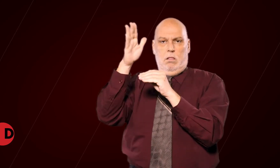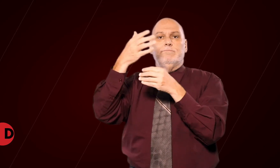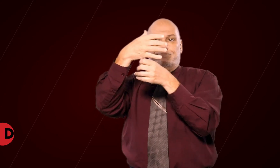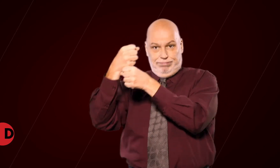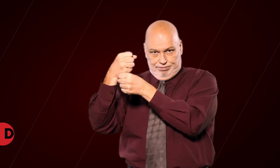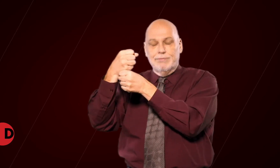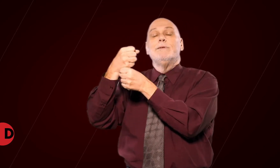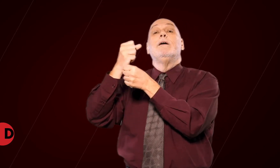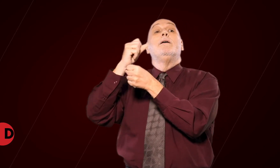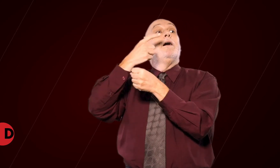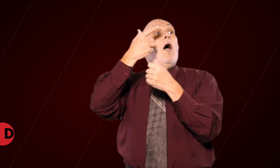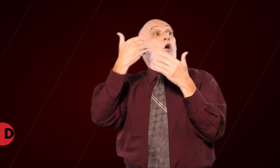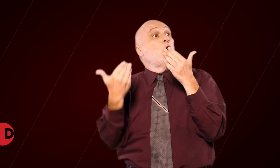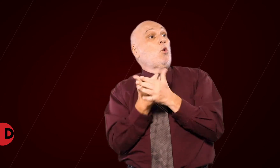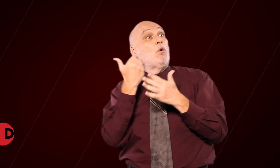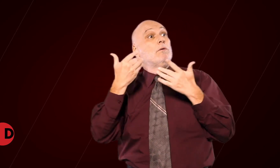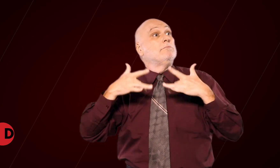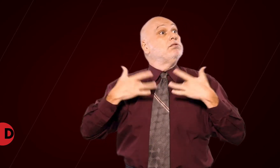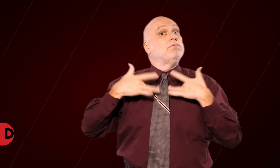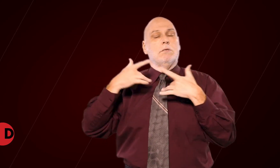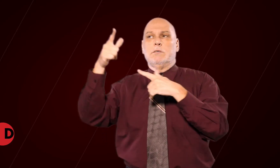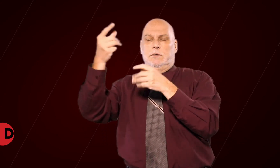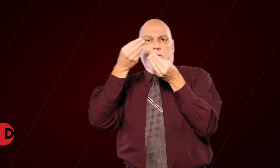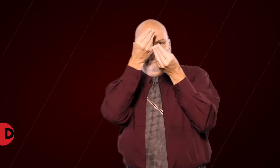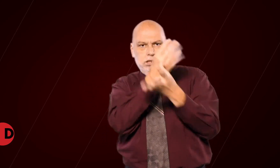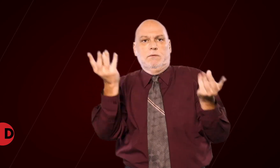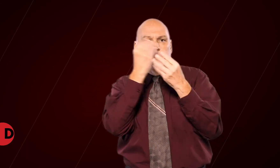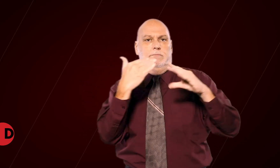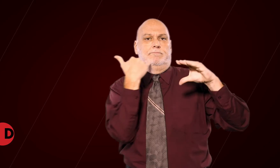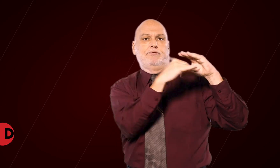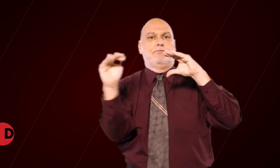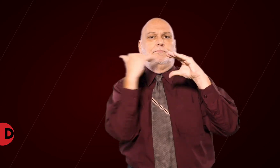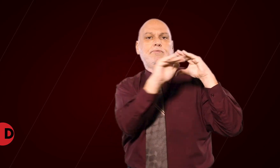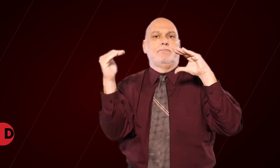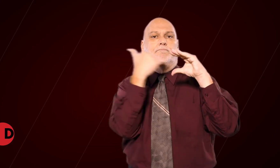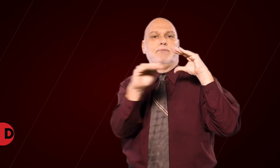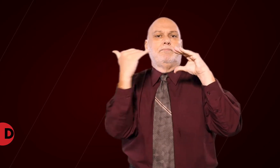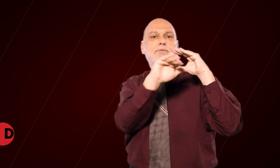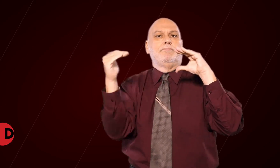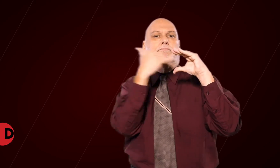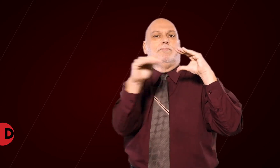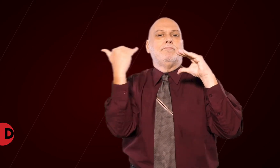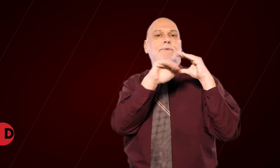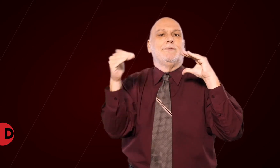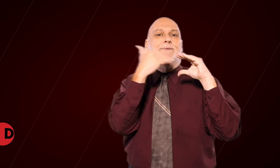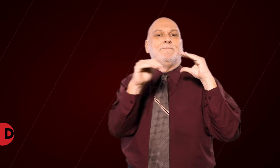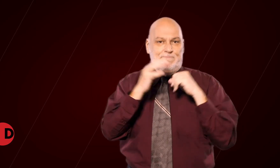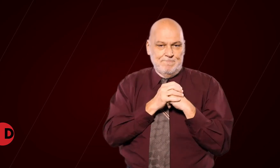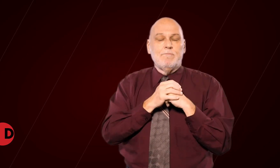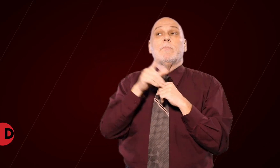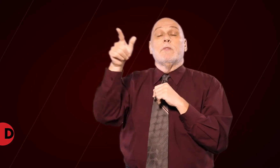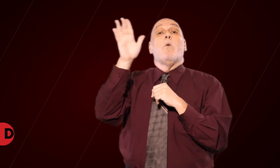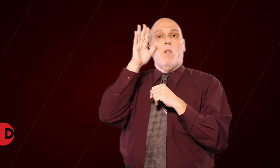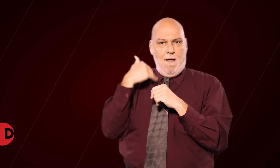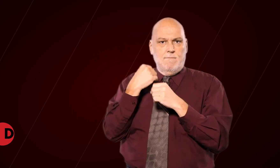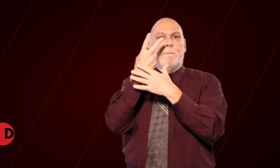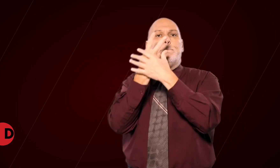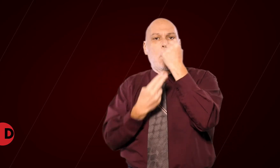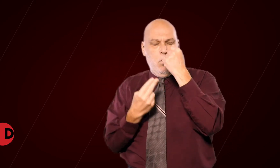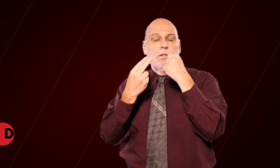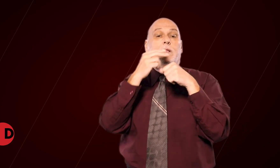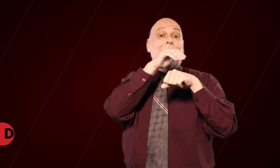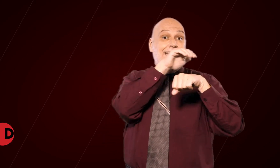for email alerts – either English or French to notify you